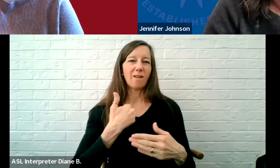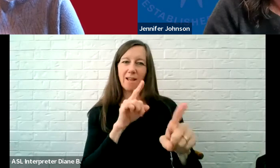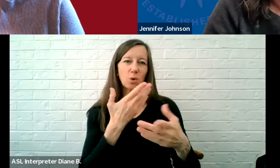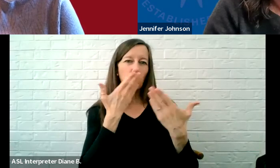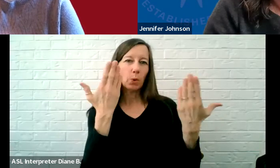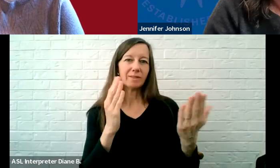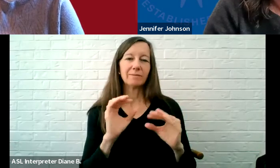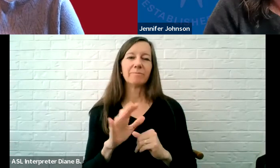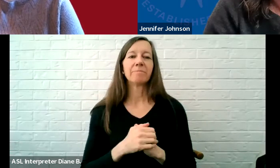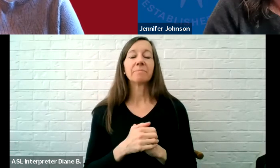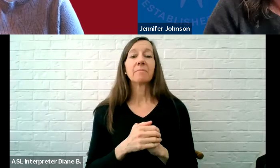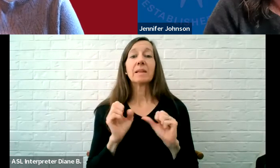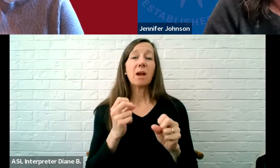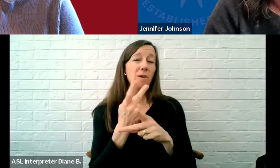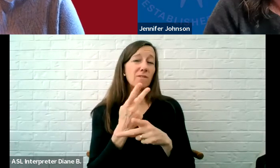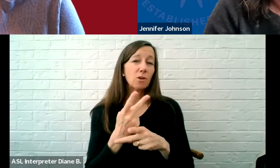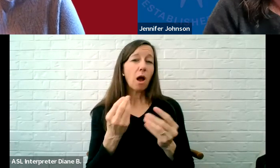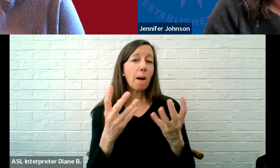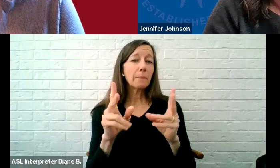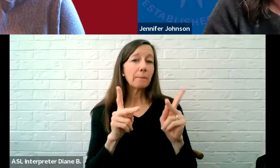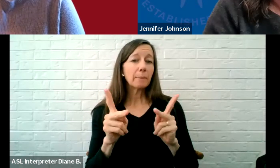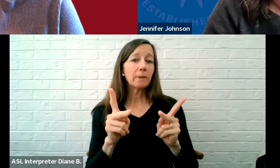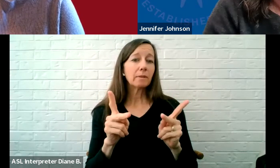Can we figure out how many of the people who who